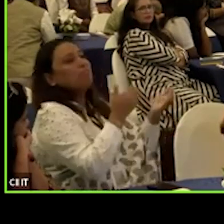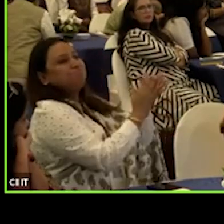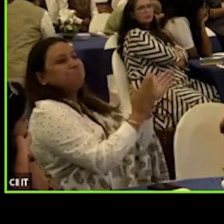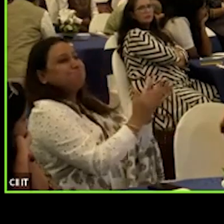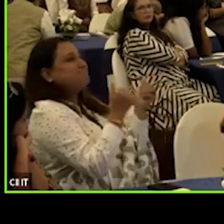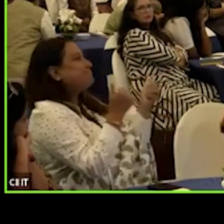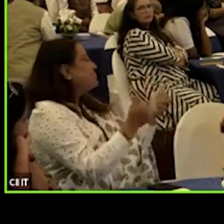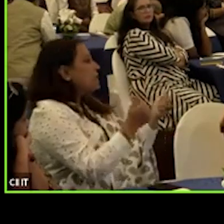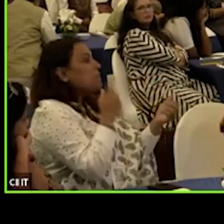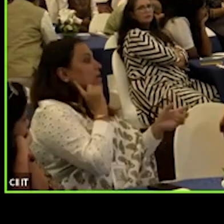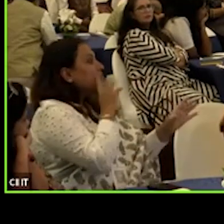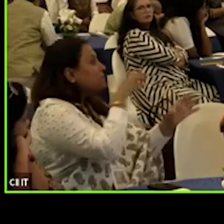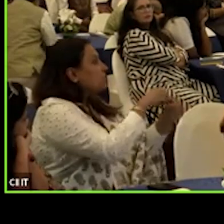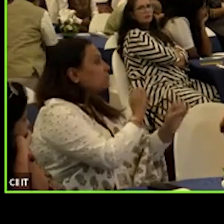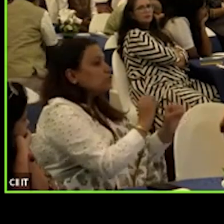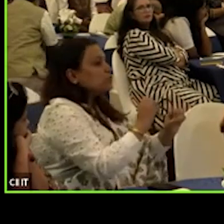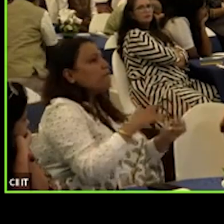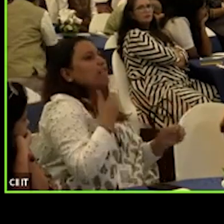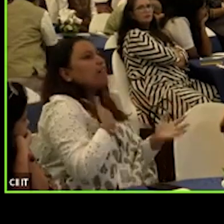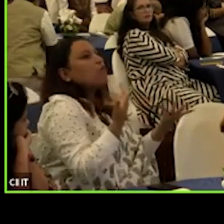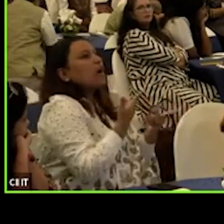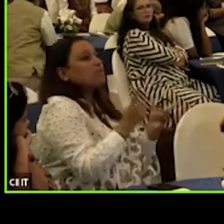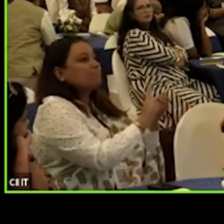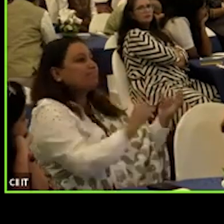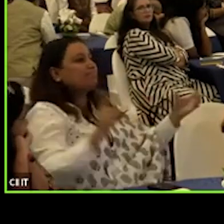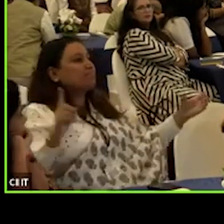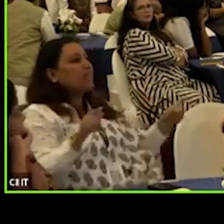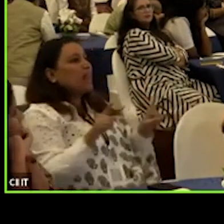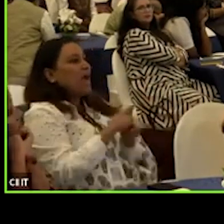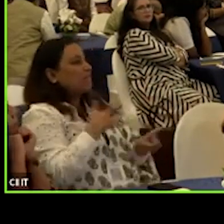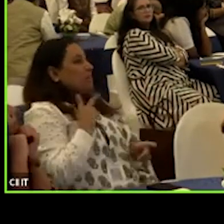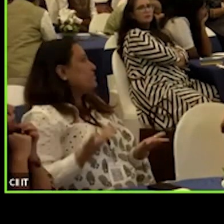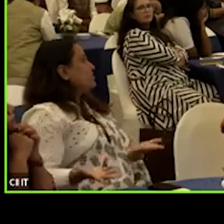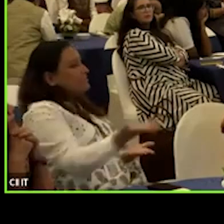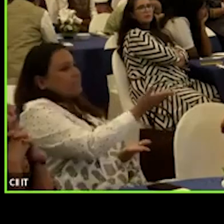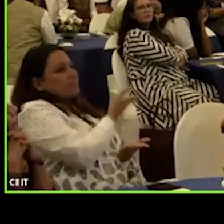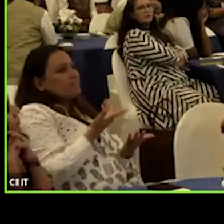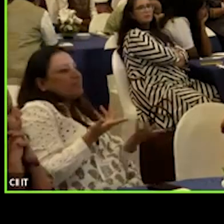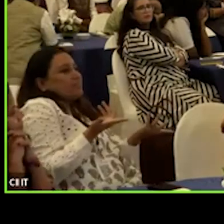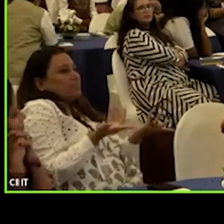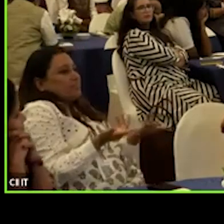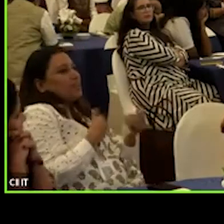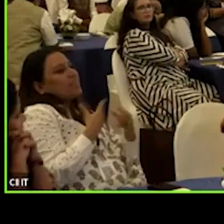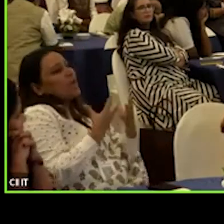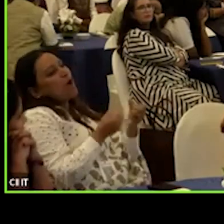if there will be solutions, deaf people without having deaf people visible.